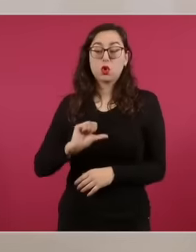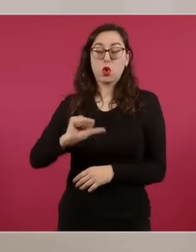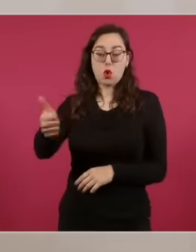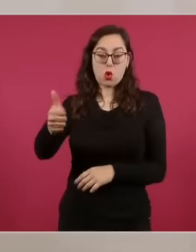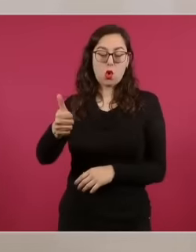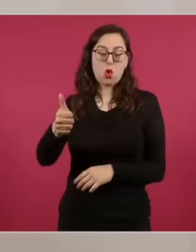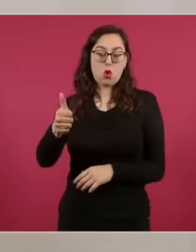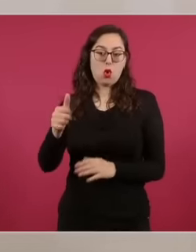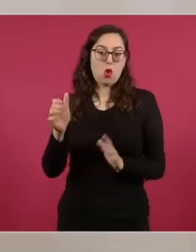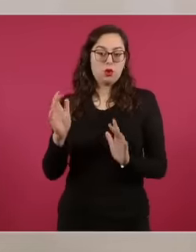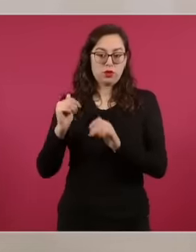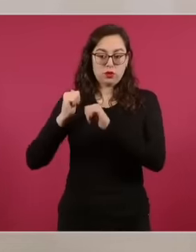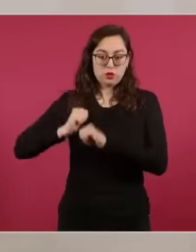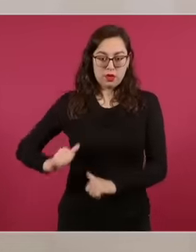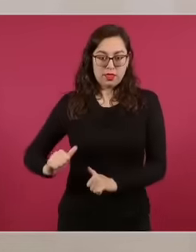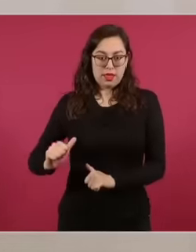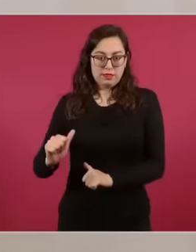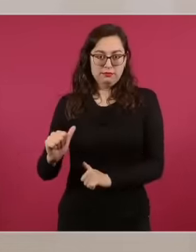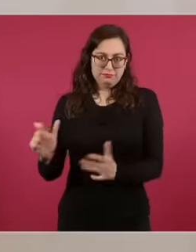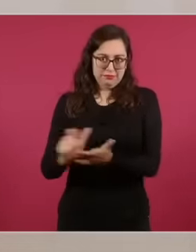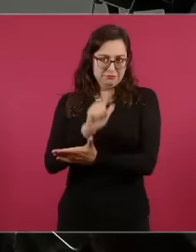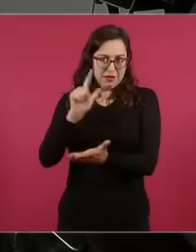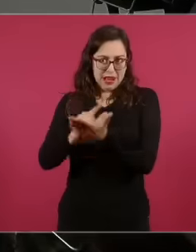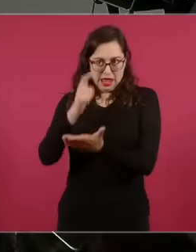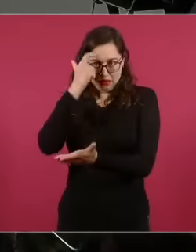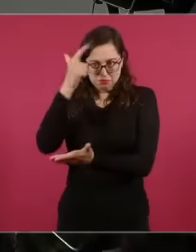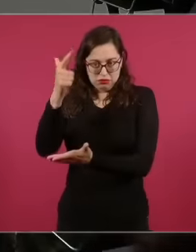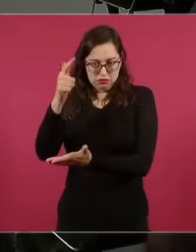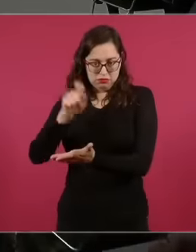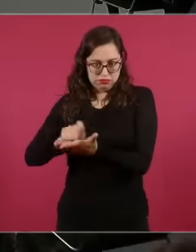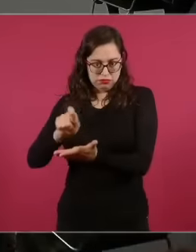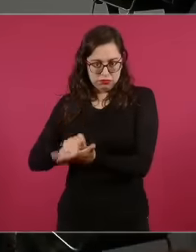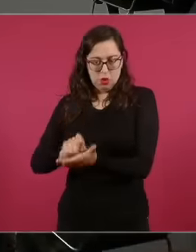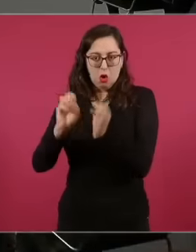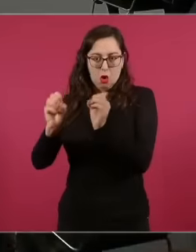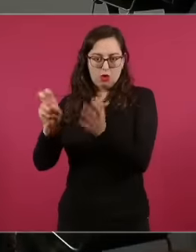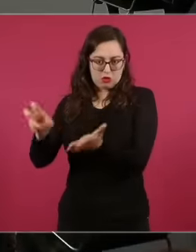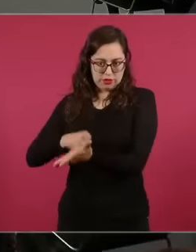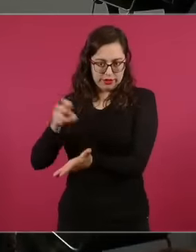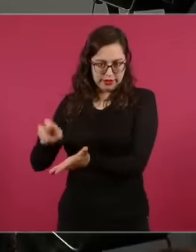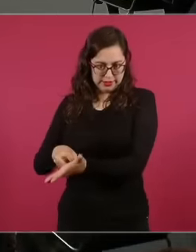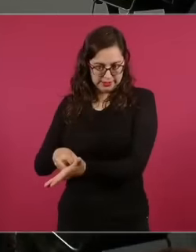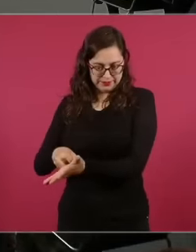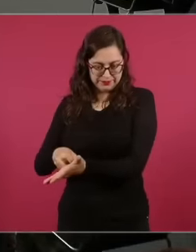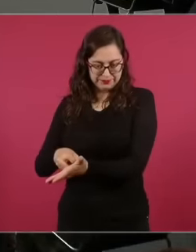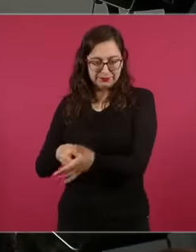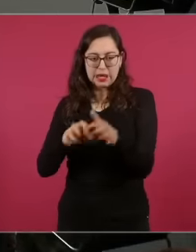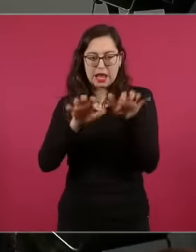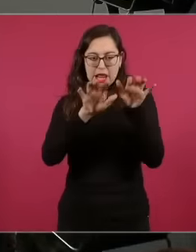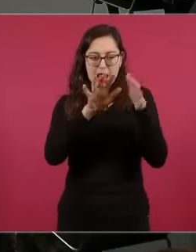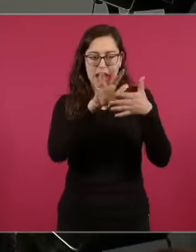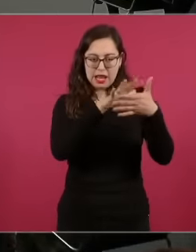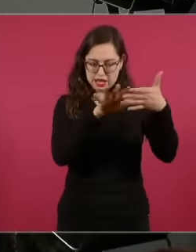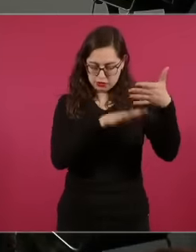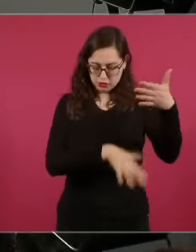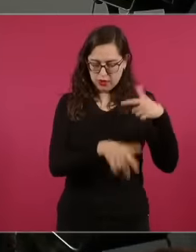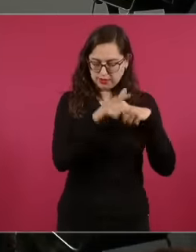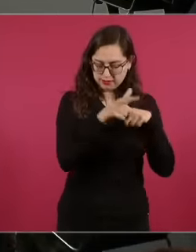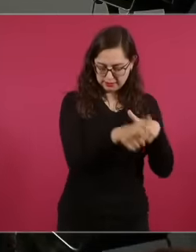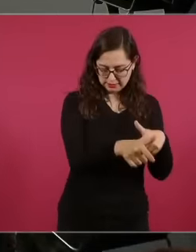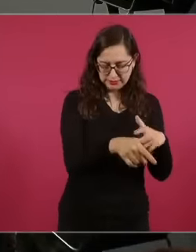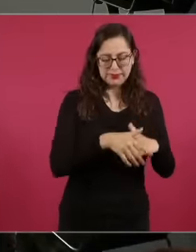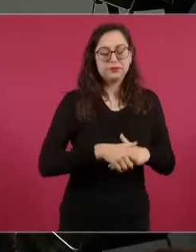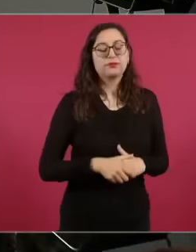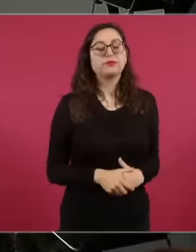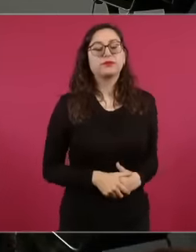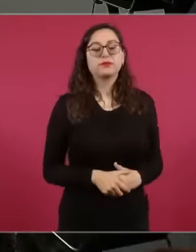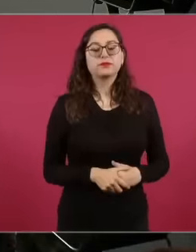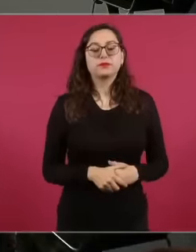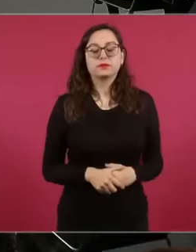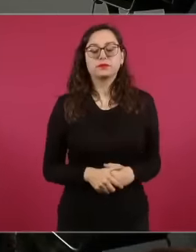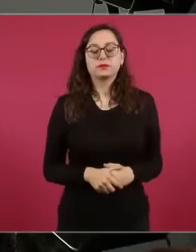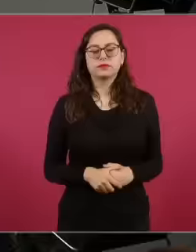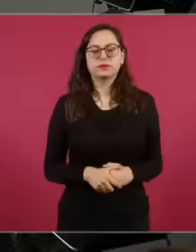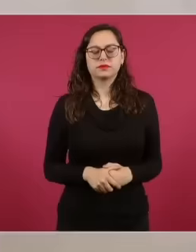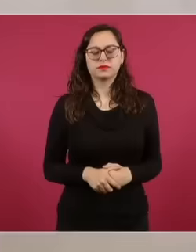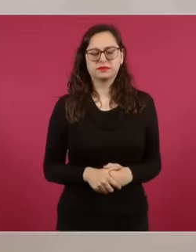the Secretary of Foreign Relations expresses its deep surprise